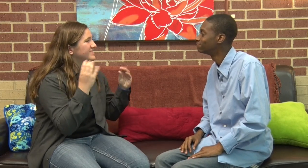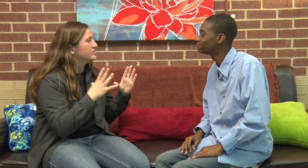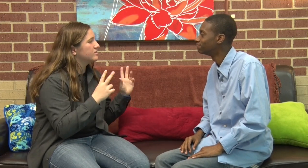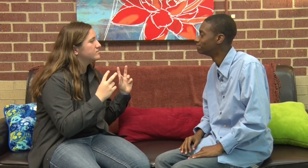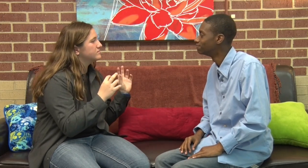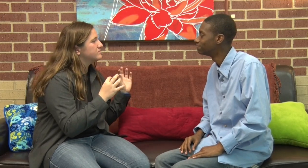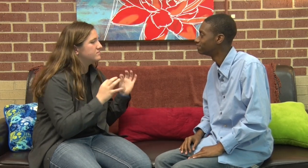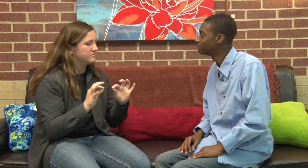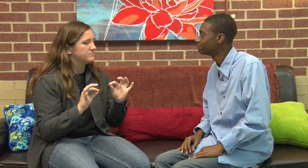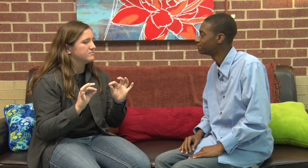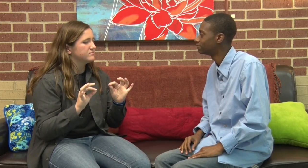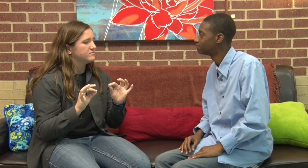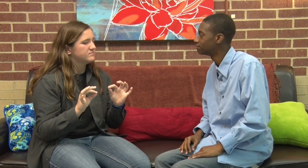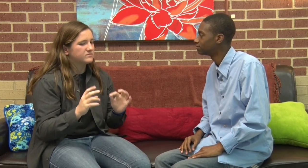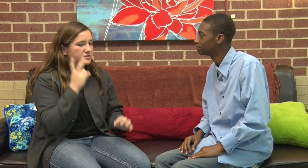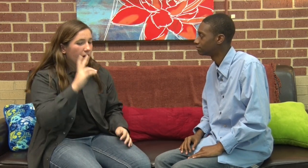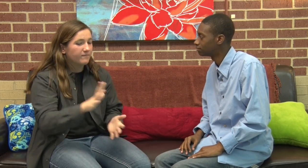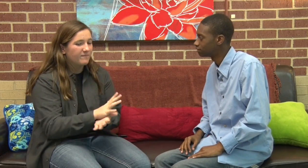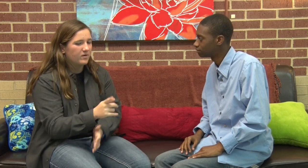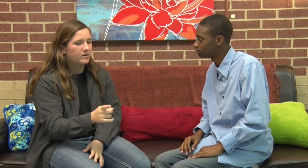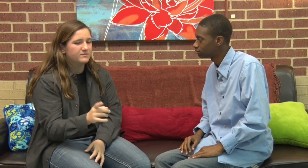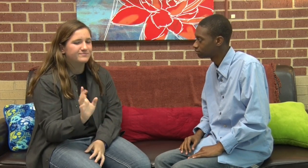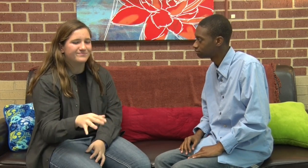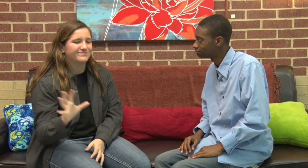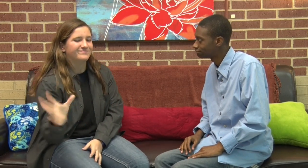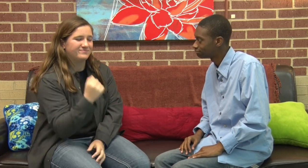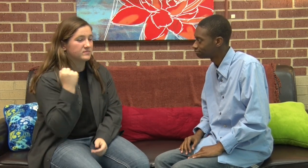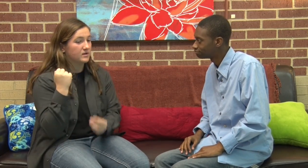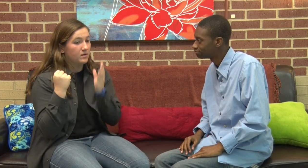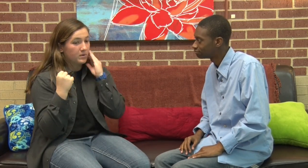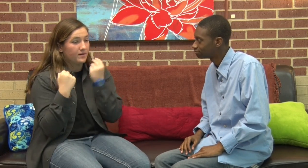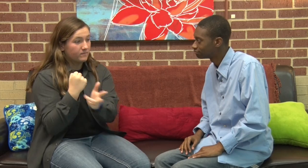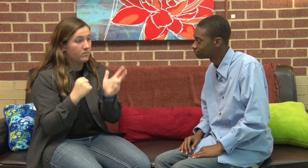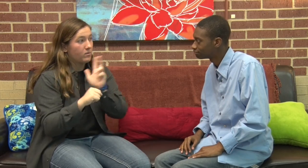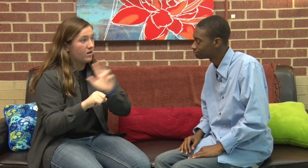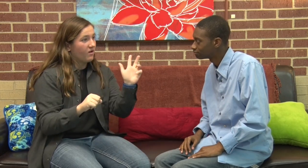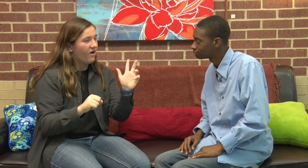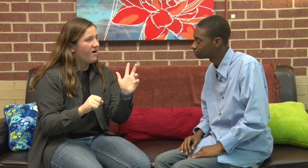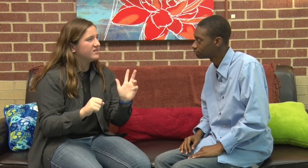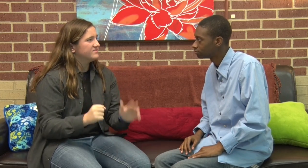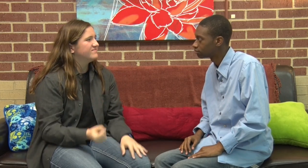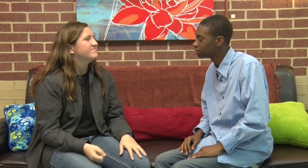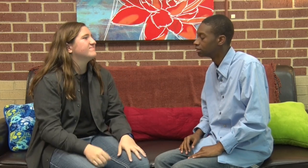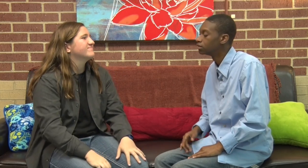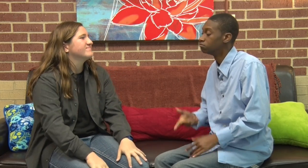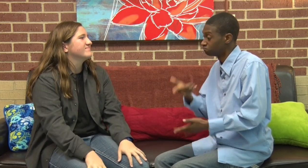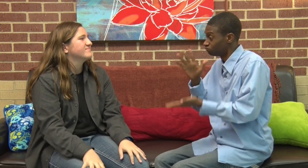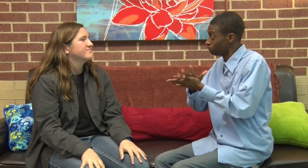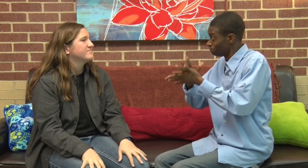Then, the teacher turned and looked when he fell. She saw the piece of paper and she took it and she said, "I'll give it to you at 3 o'clock."